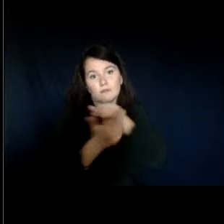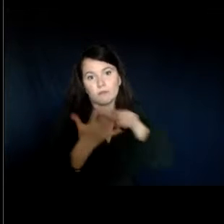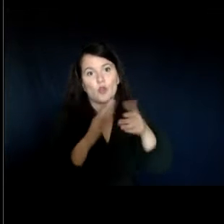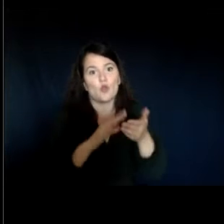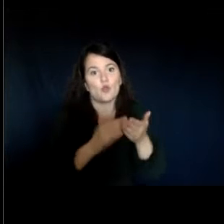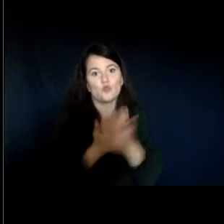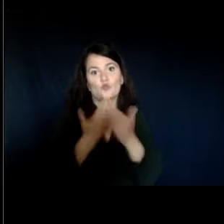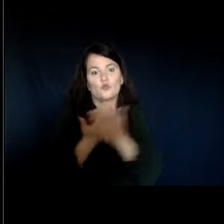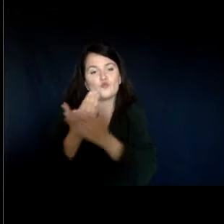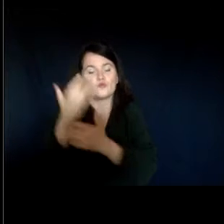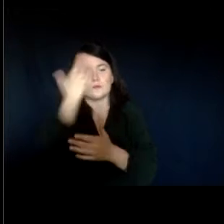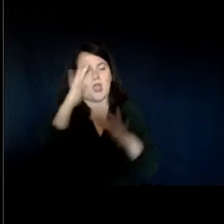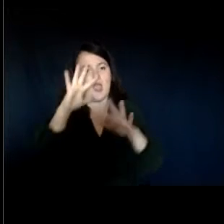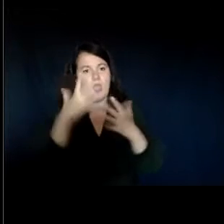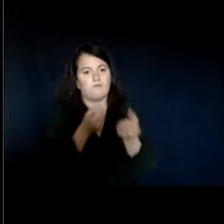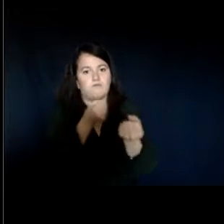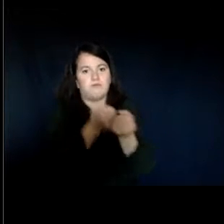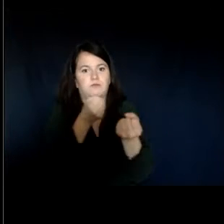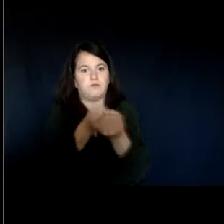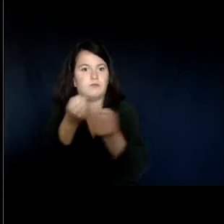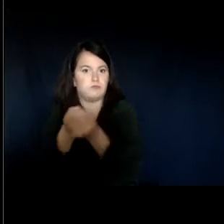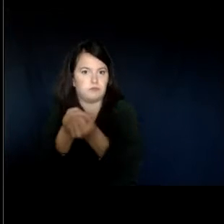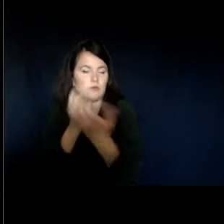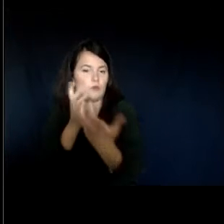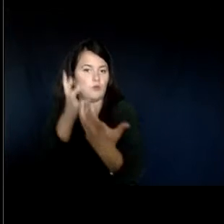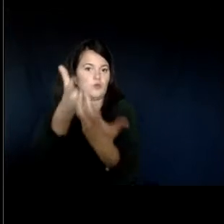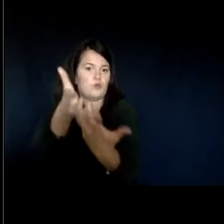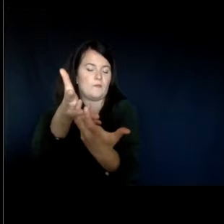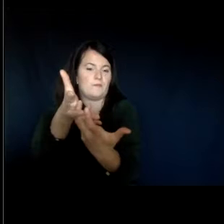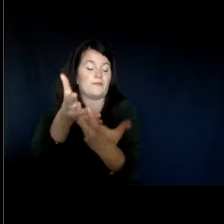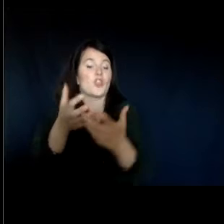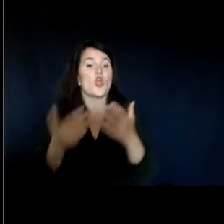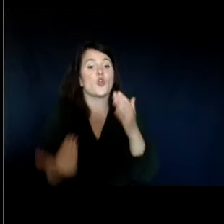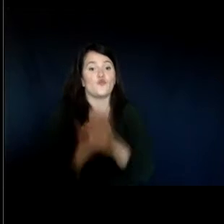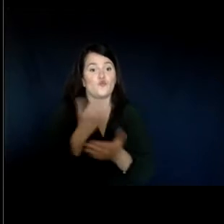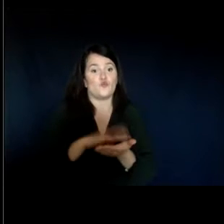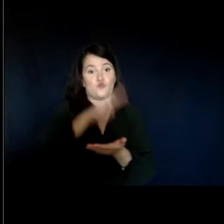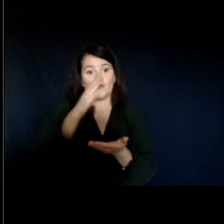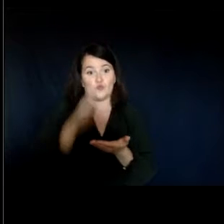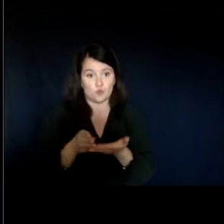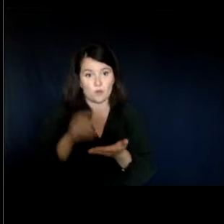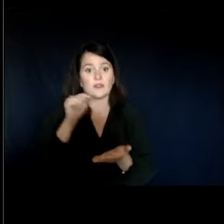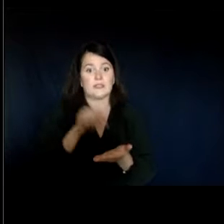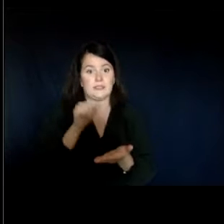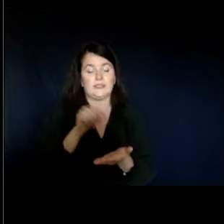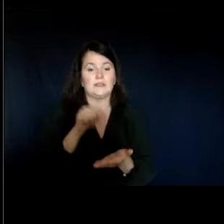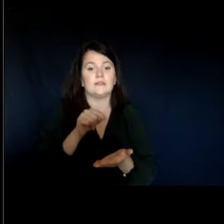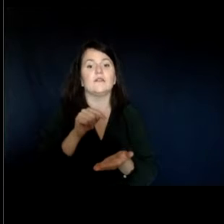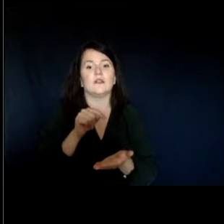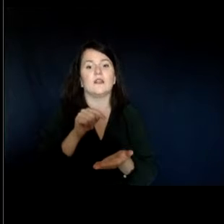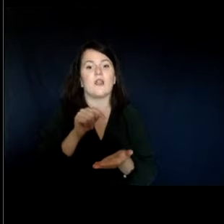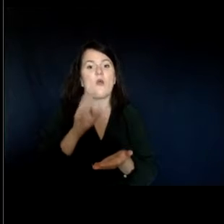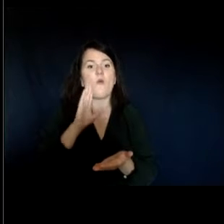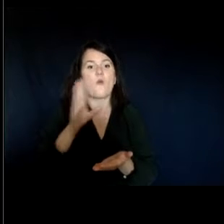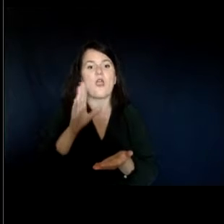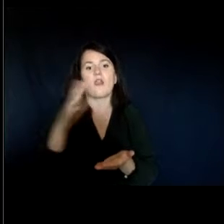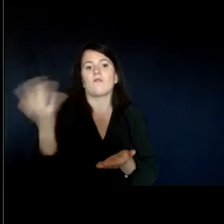But these additional resources will fund primarily actions